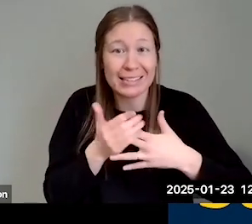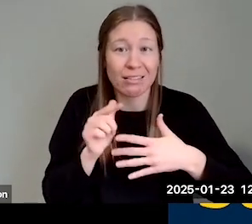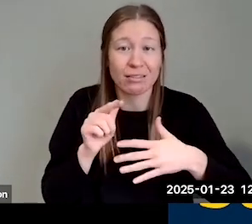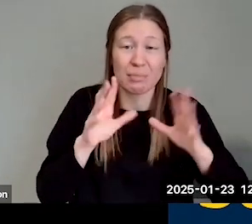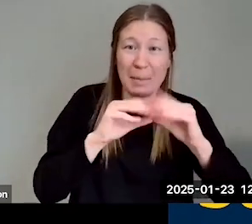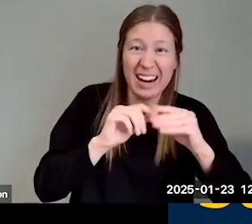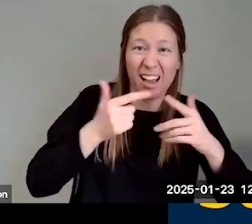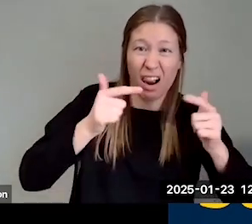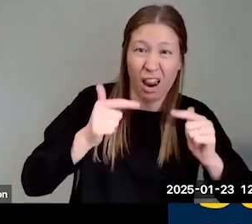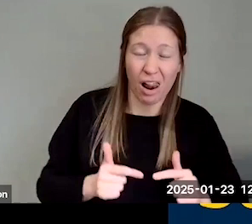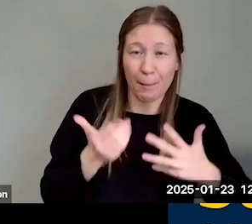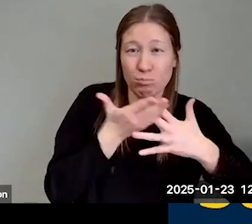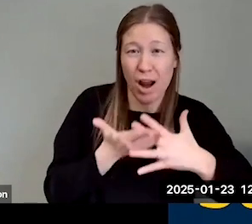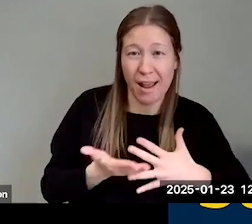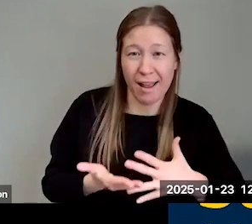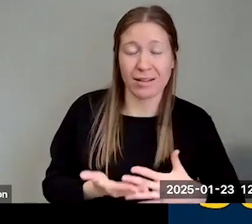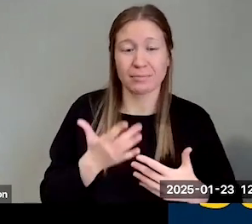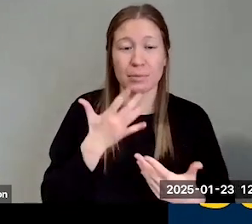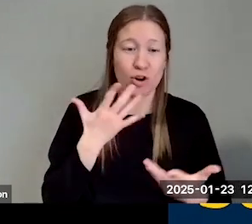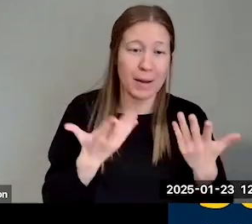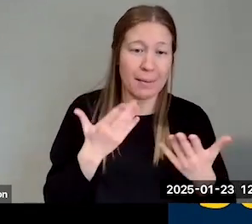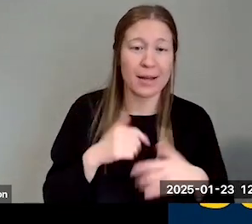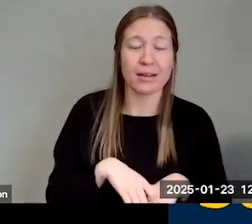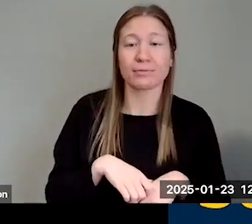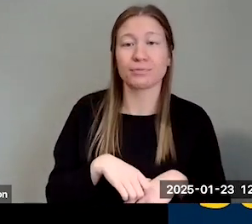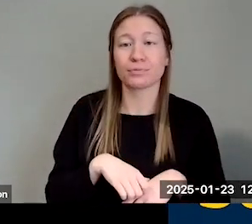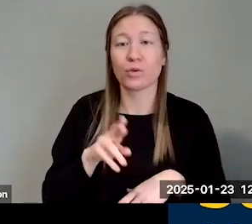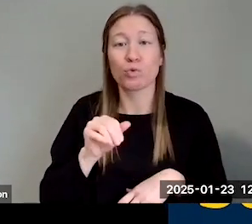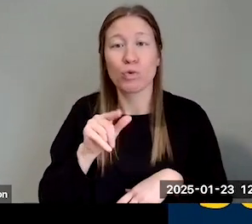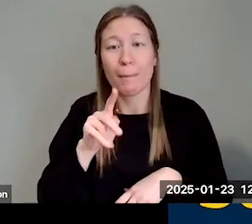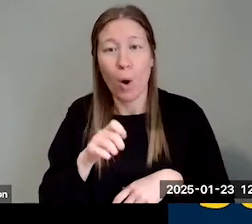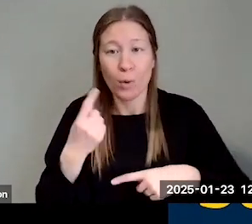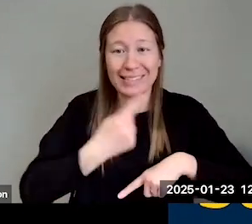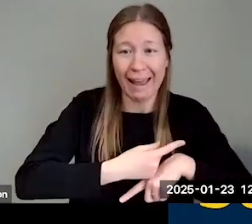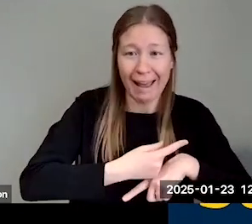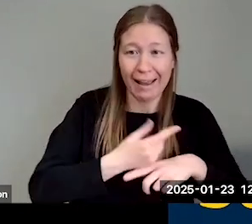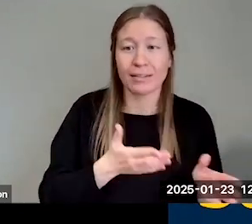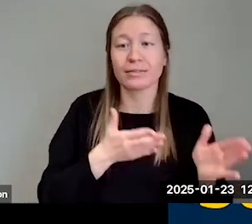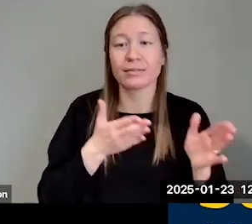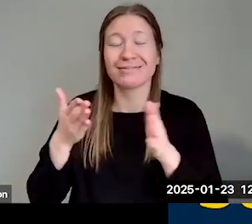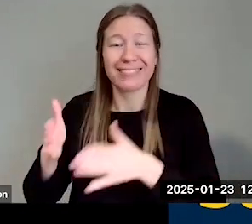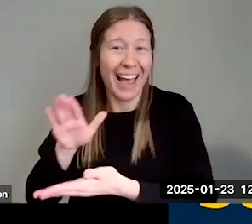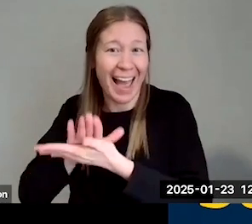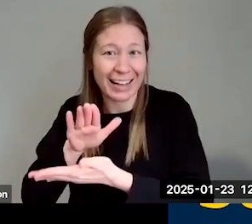or is perhaps policy within a unit. In the academic setting, requesting things